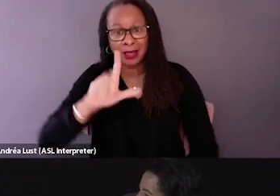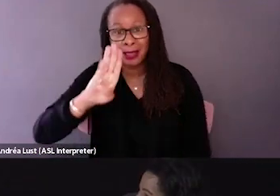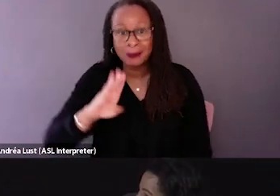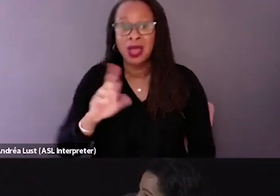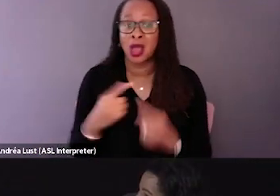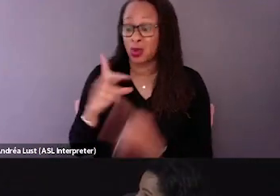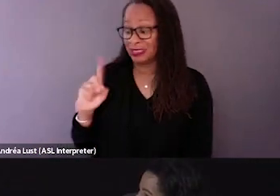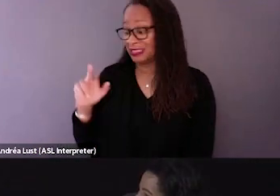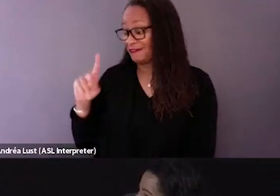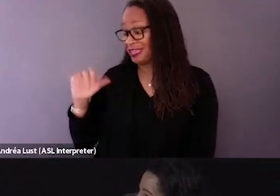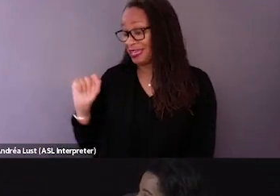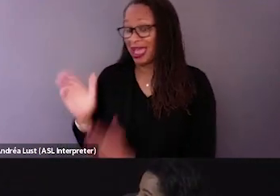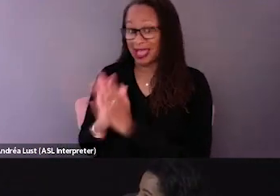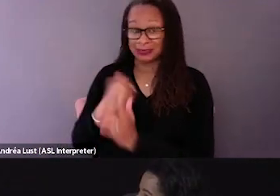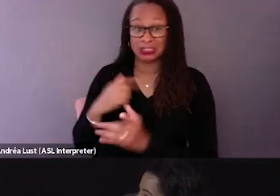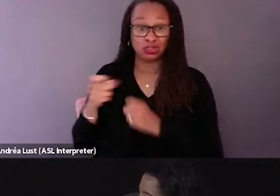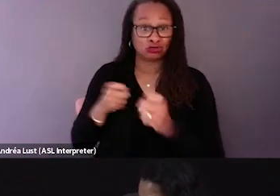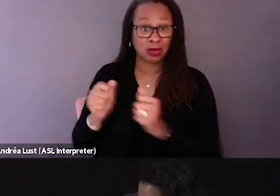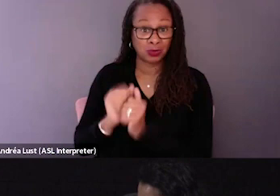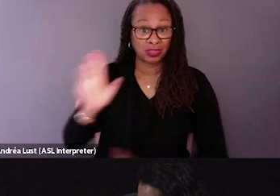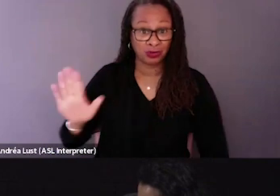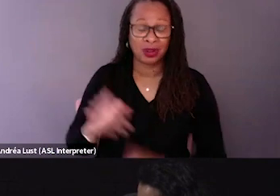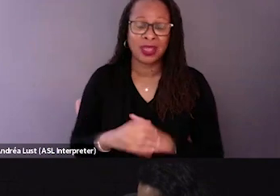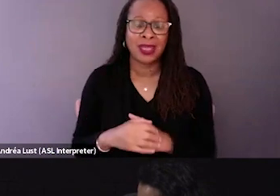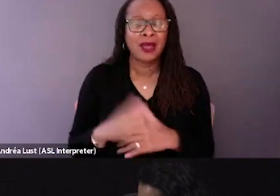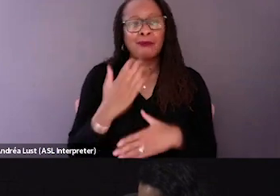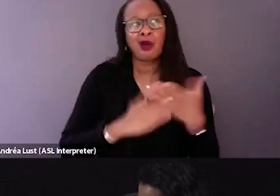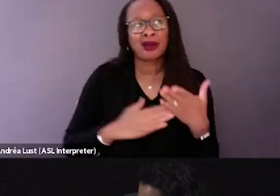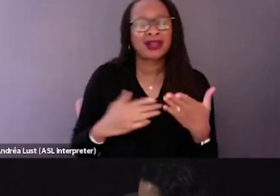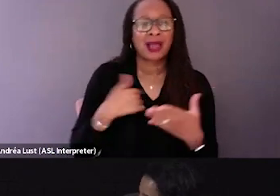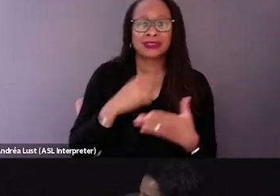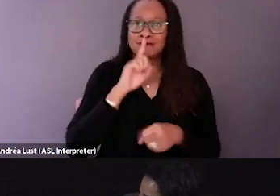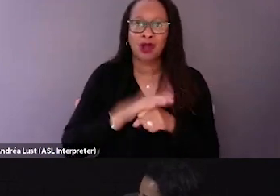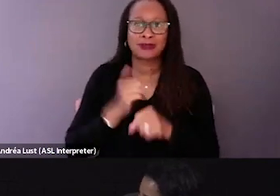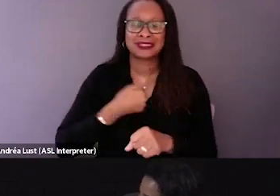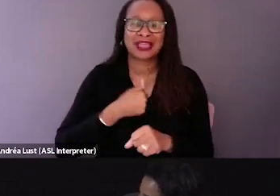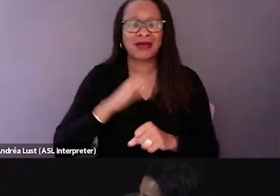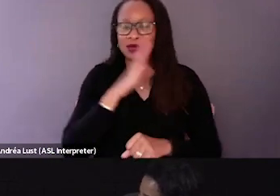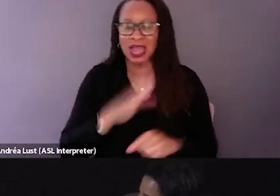to direct this film with her, in part I was like, I had promised myself I was never making another documentary